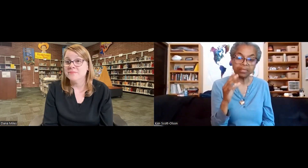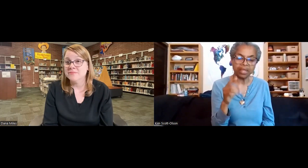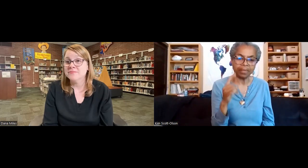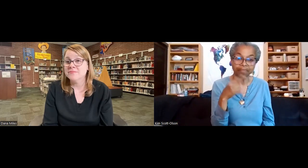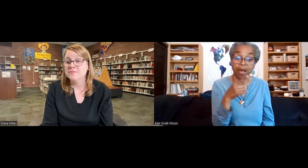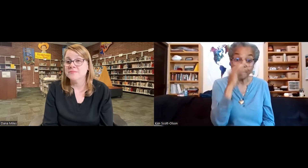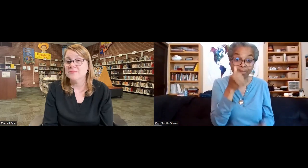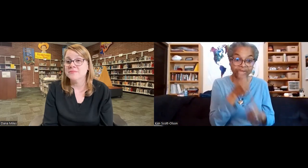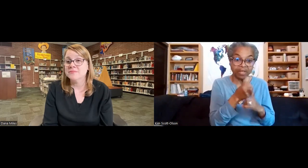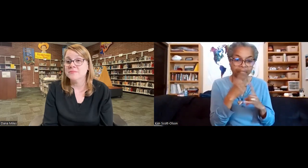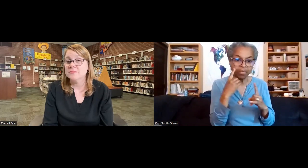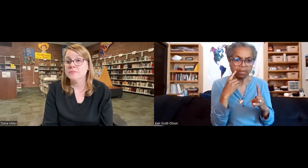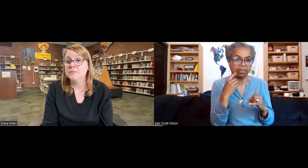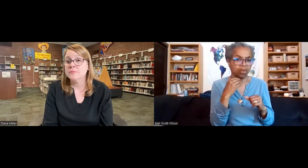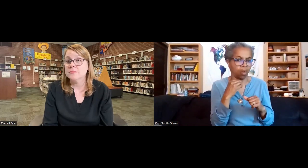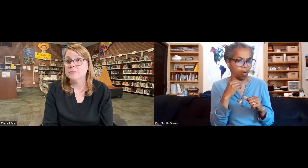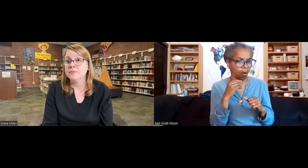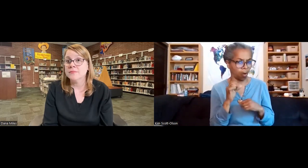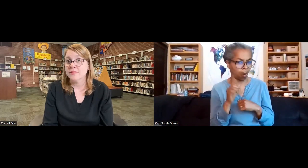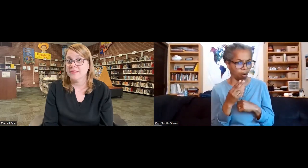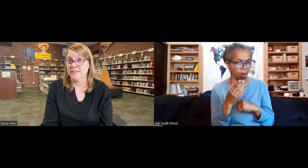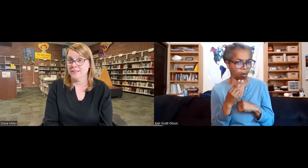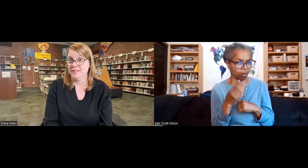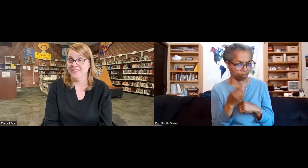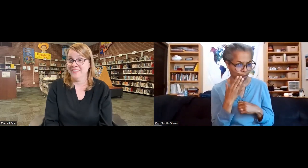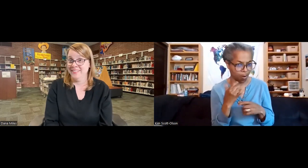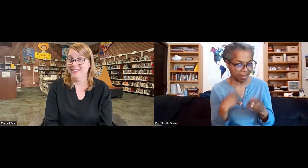The boy was almost startled, “Oh, you know how to sign?”